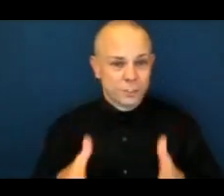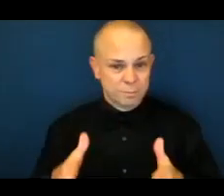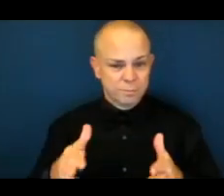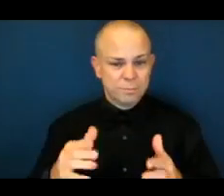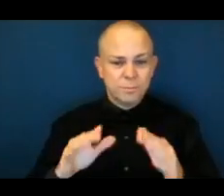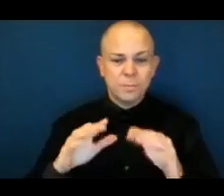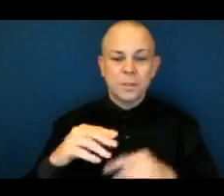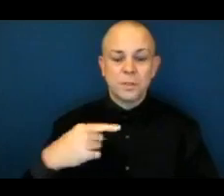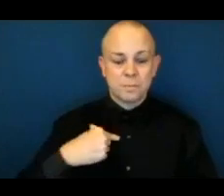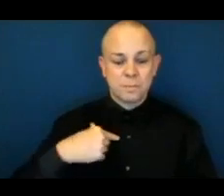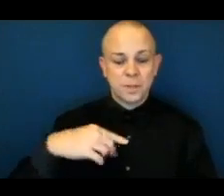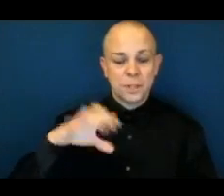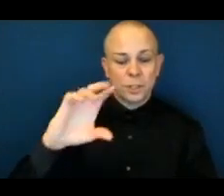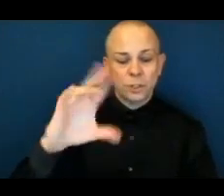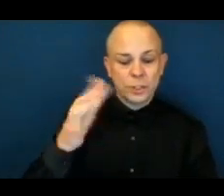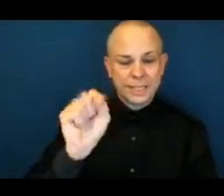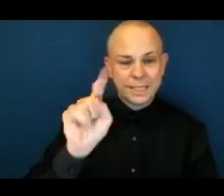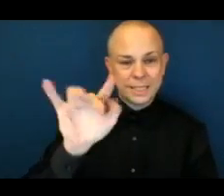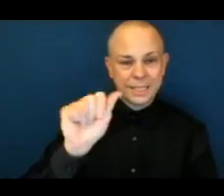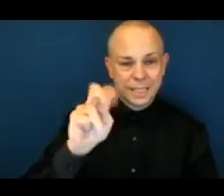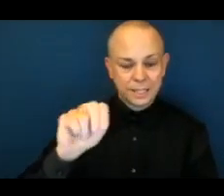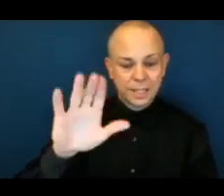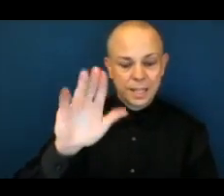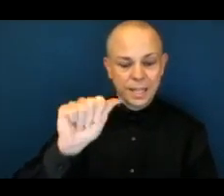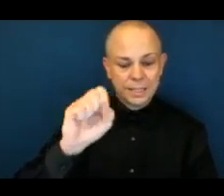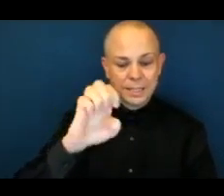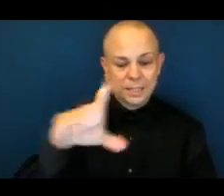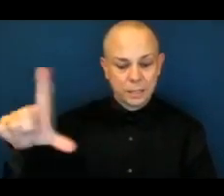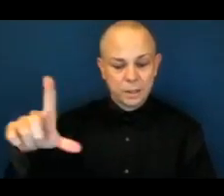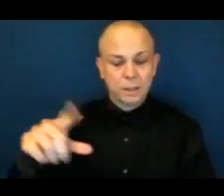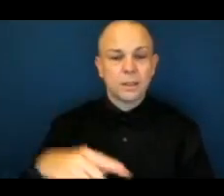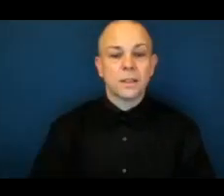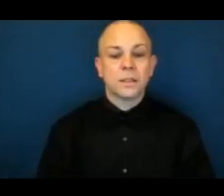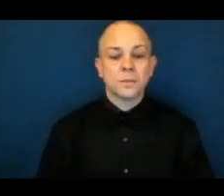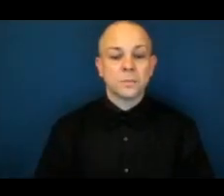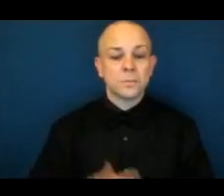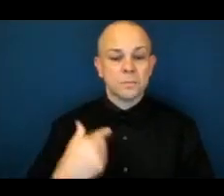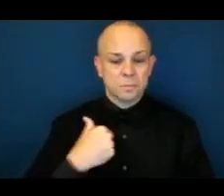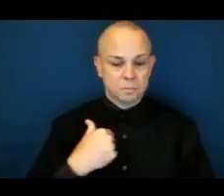for the Riverside fire my job is to provide weather information to incident